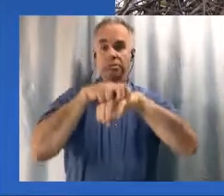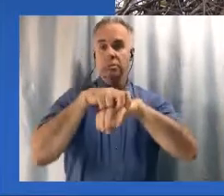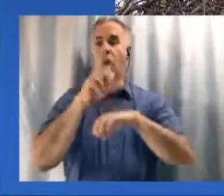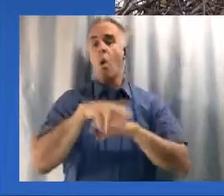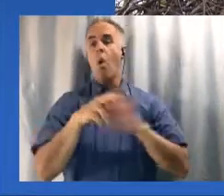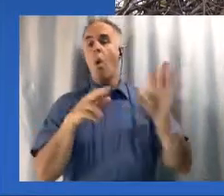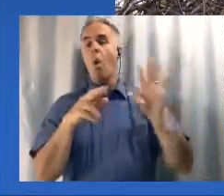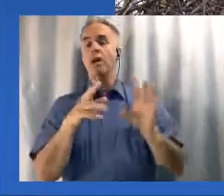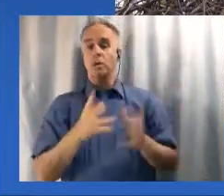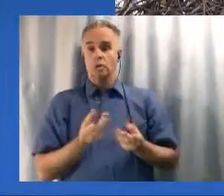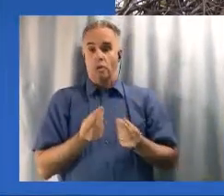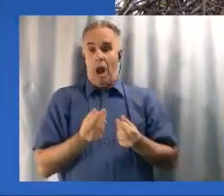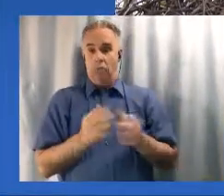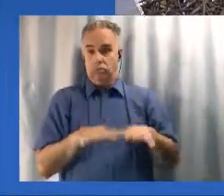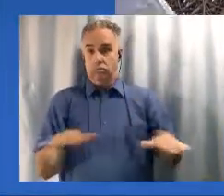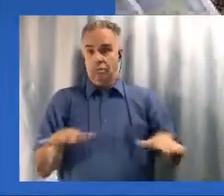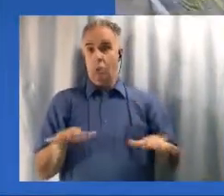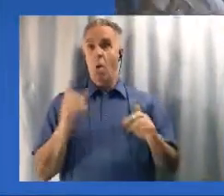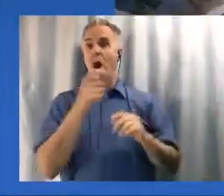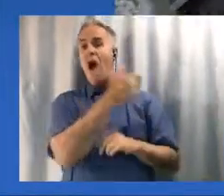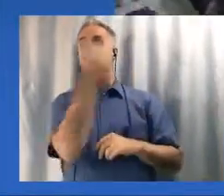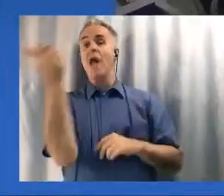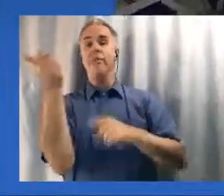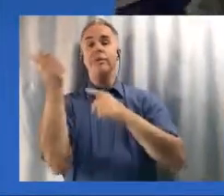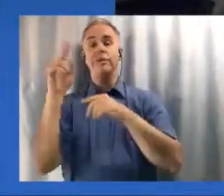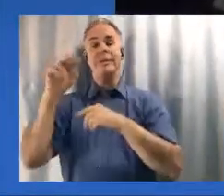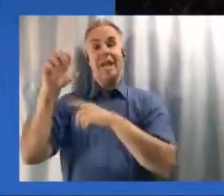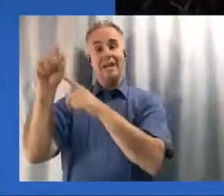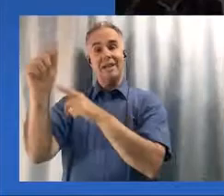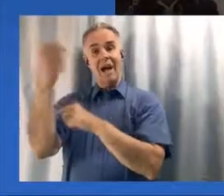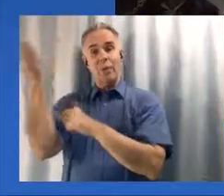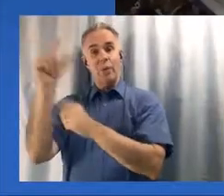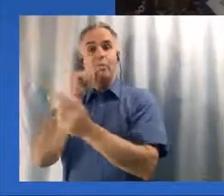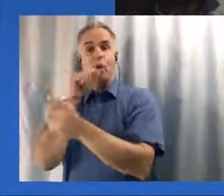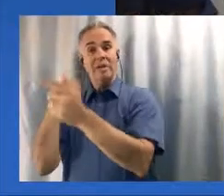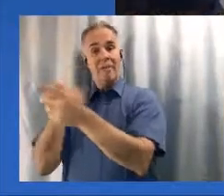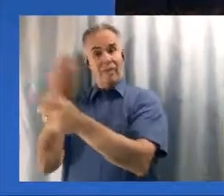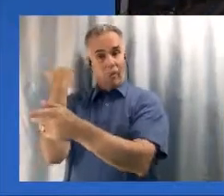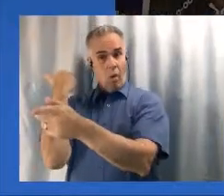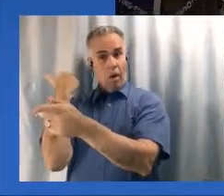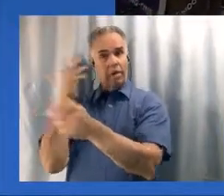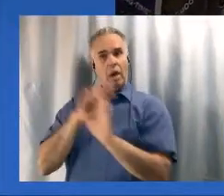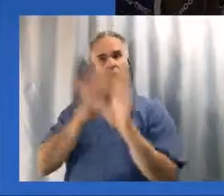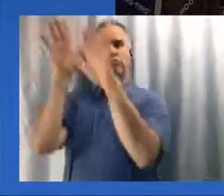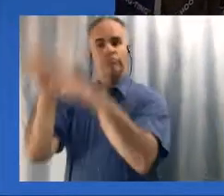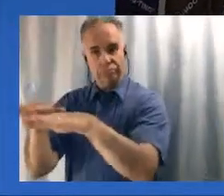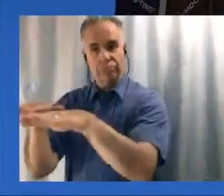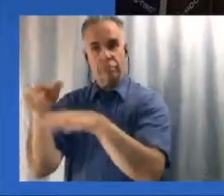on the ground, or in abandoned bird nests.